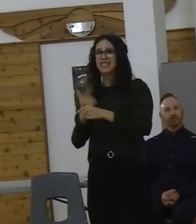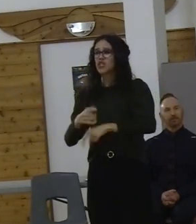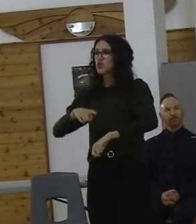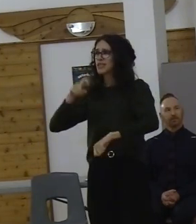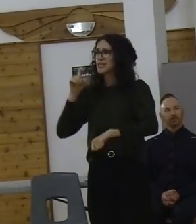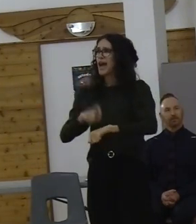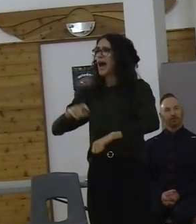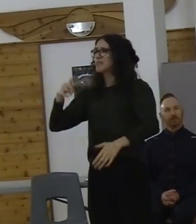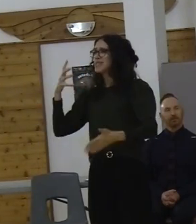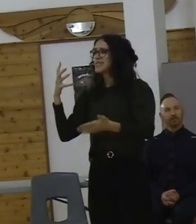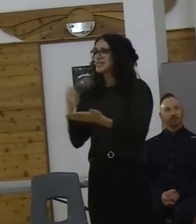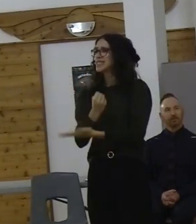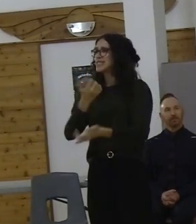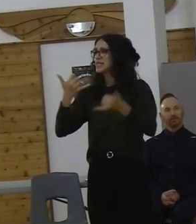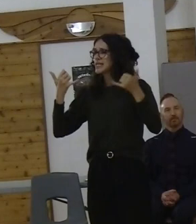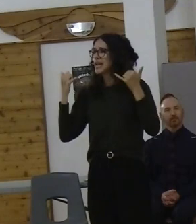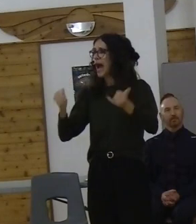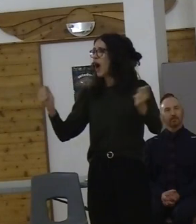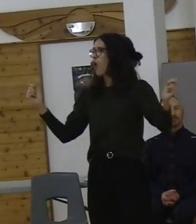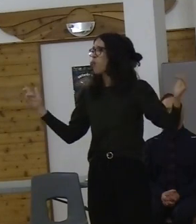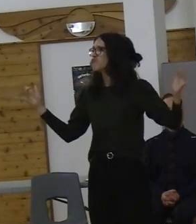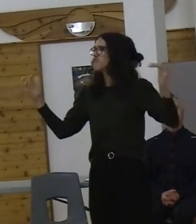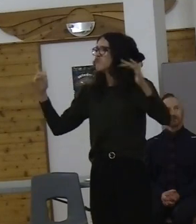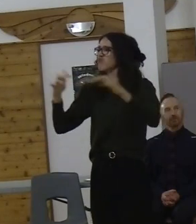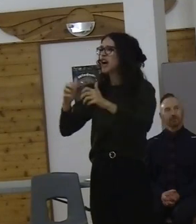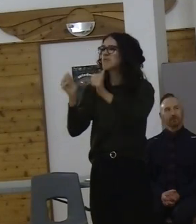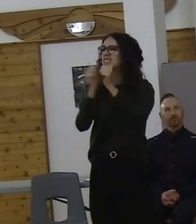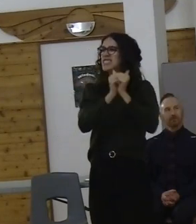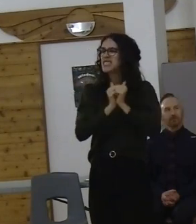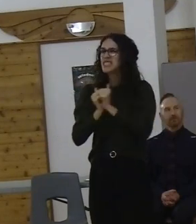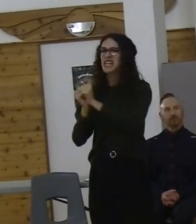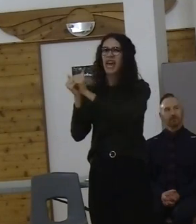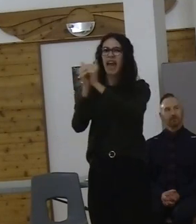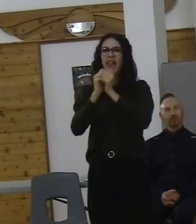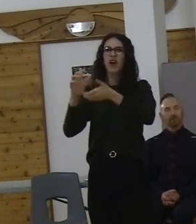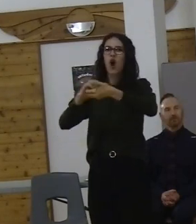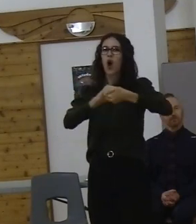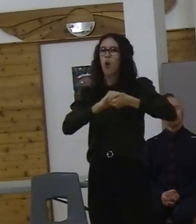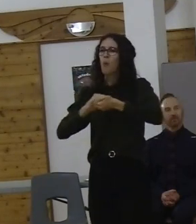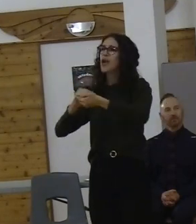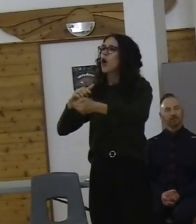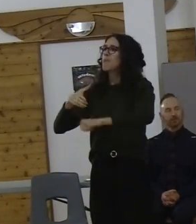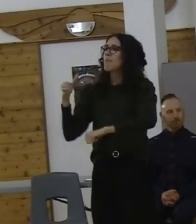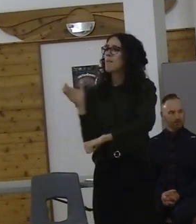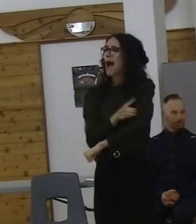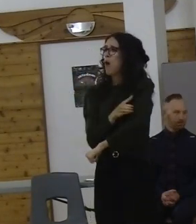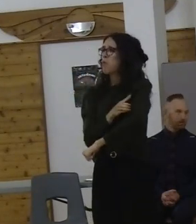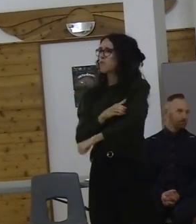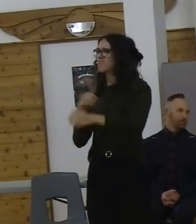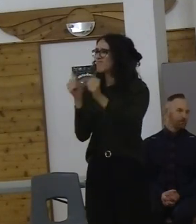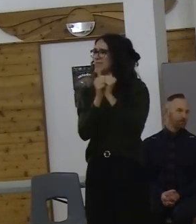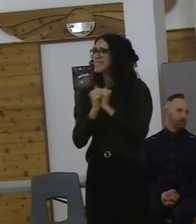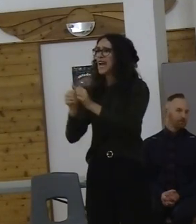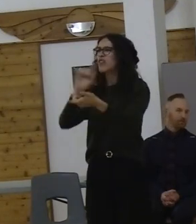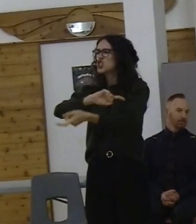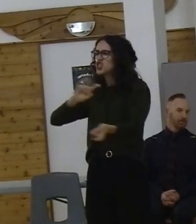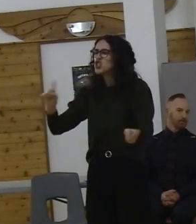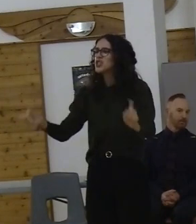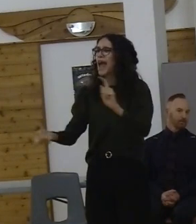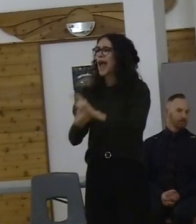when we come together we are so incredibly powerful we create change we create movements